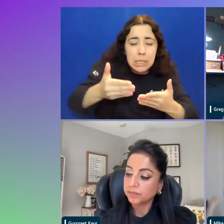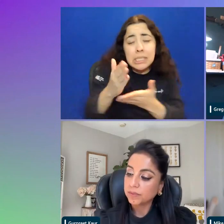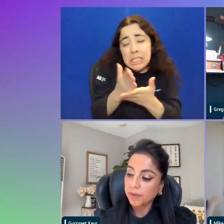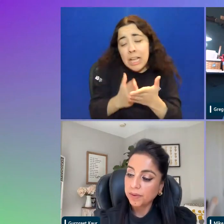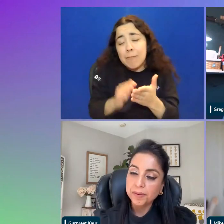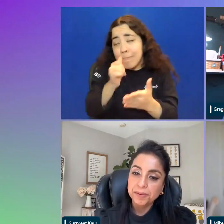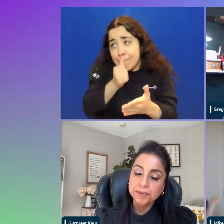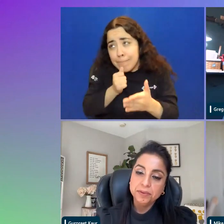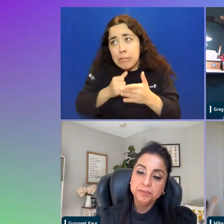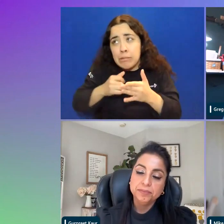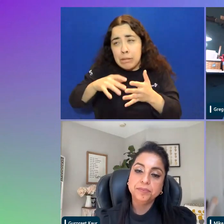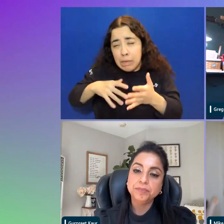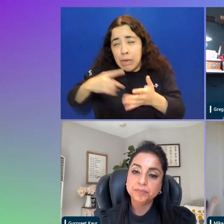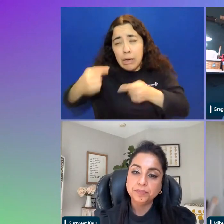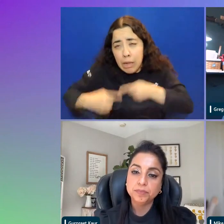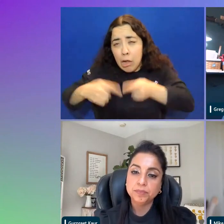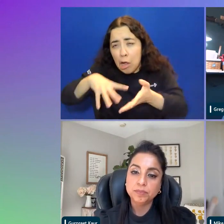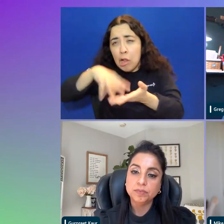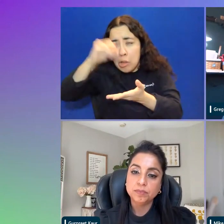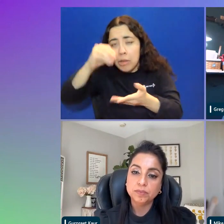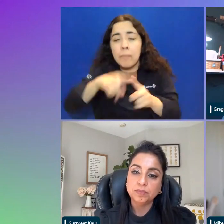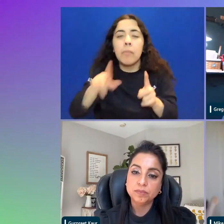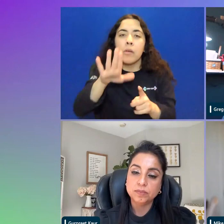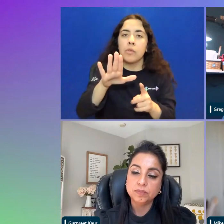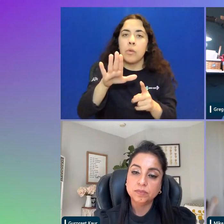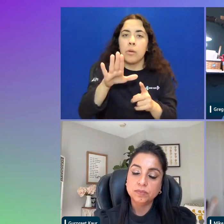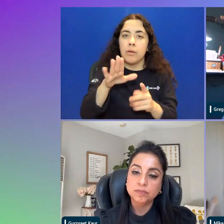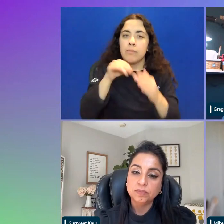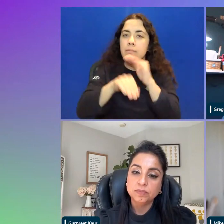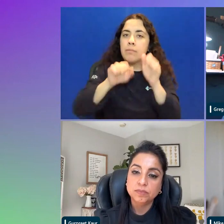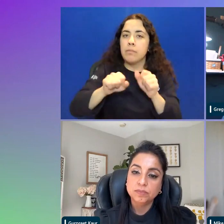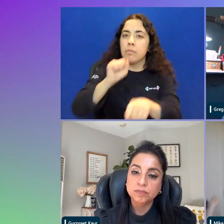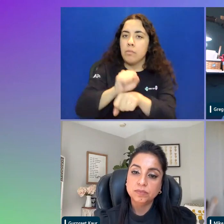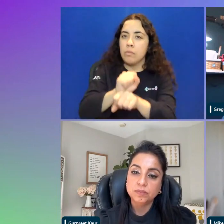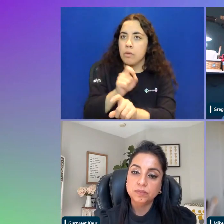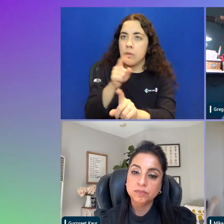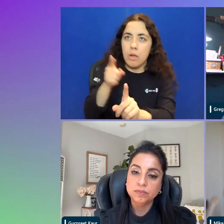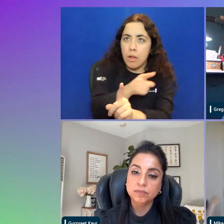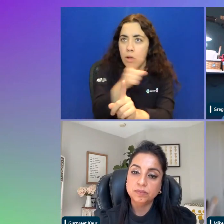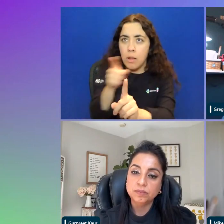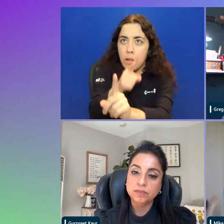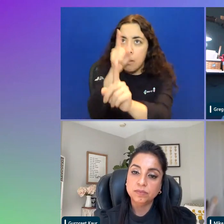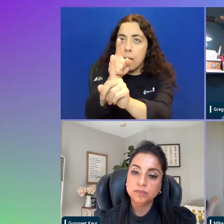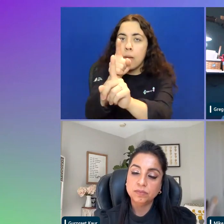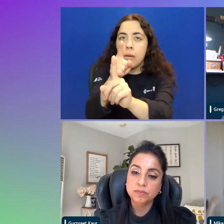wins. But learning the art of mapping your accessibility work into the existing sort of business process to make sure